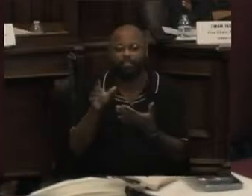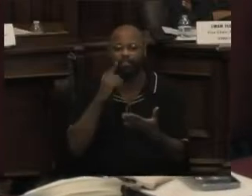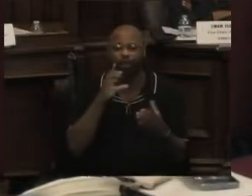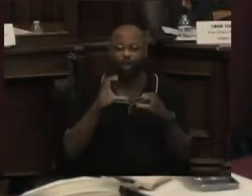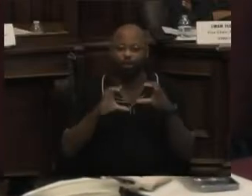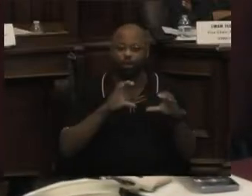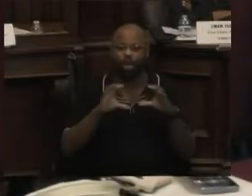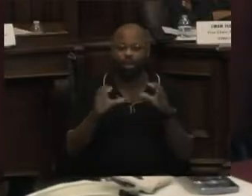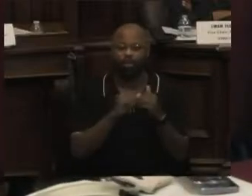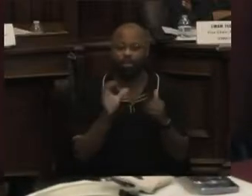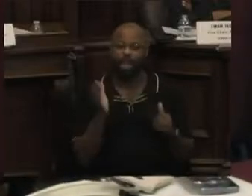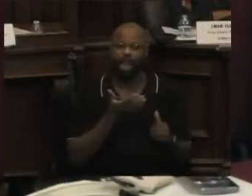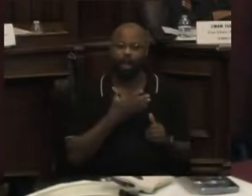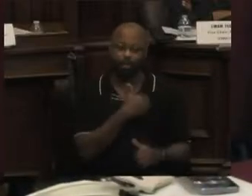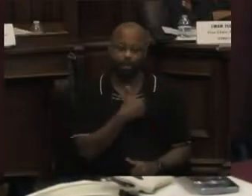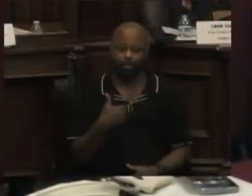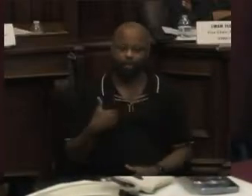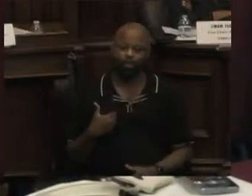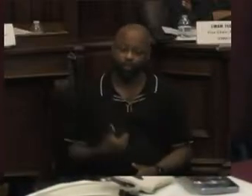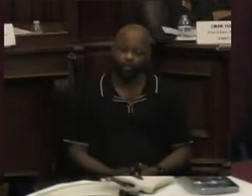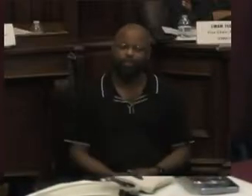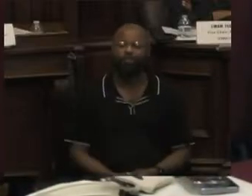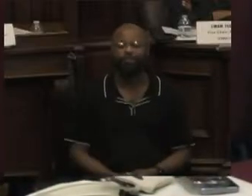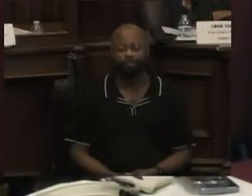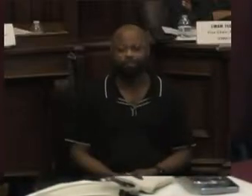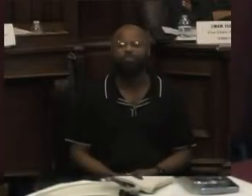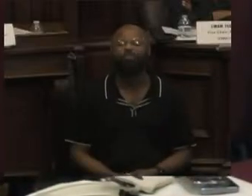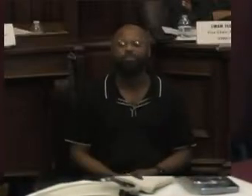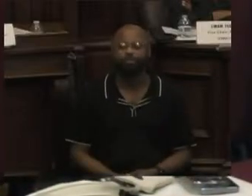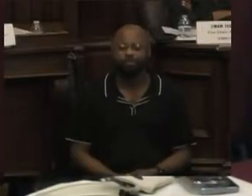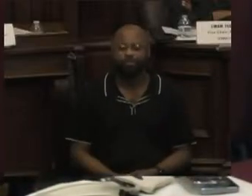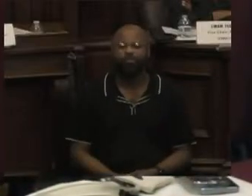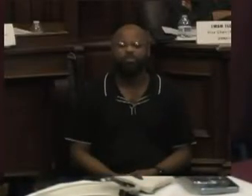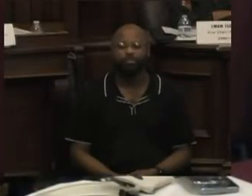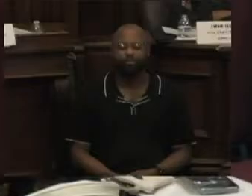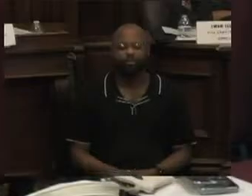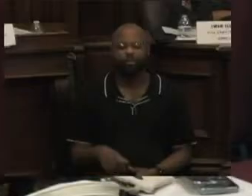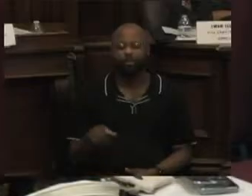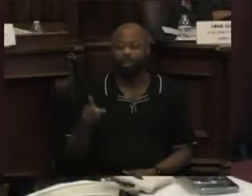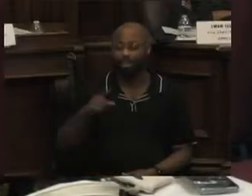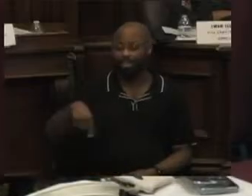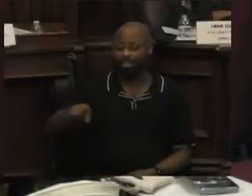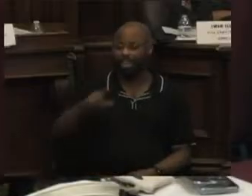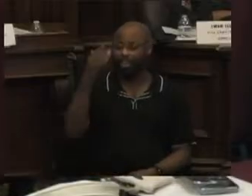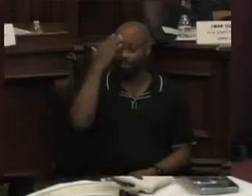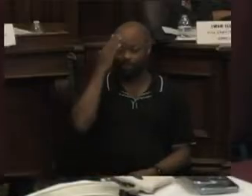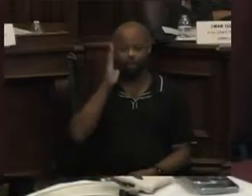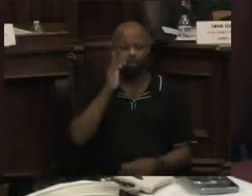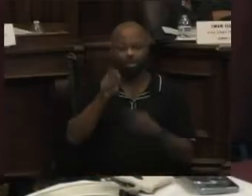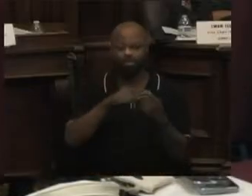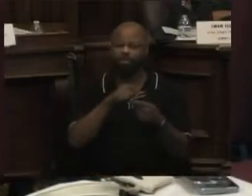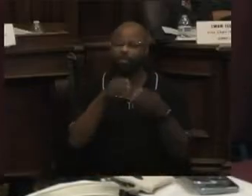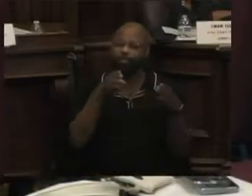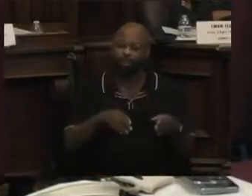up these these mechanisms to